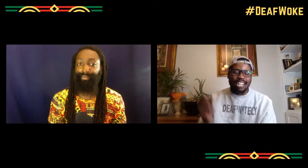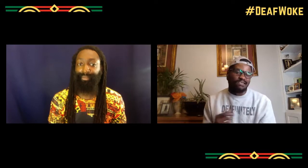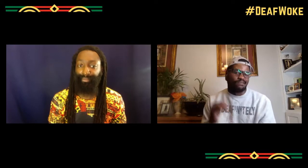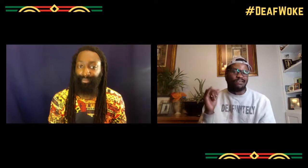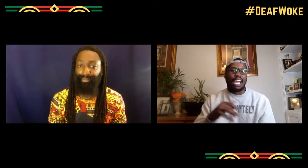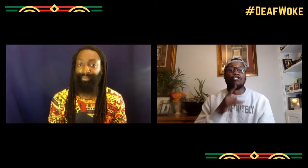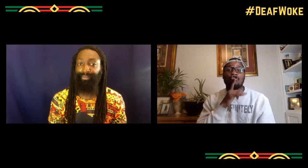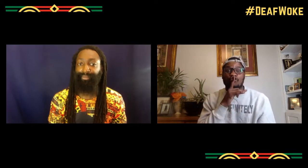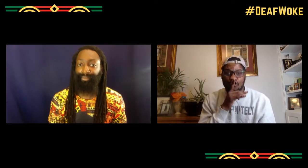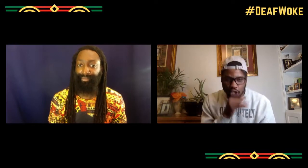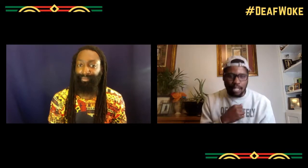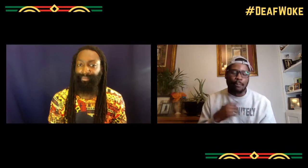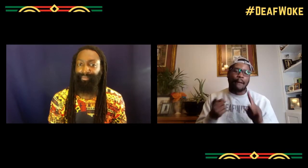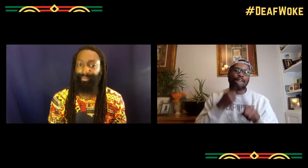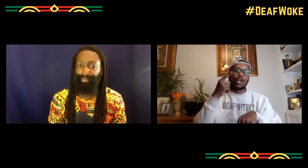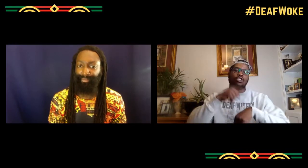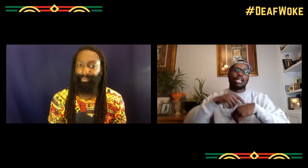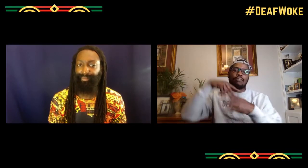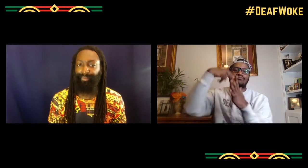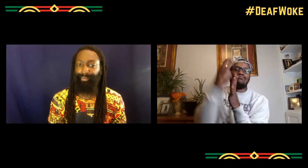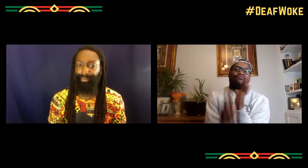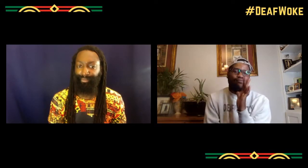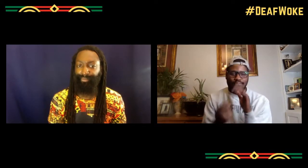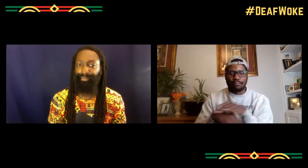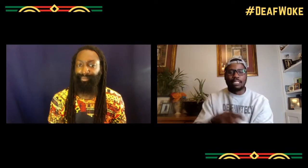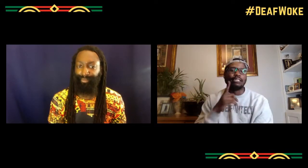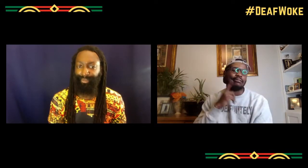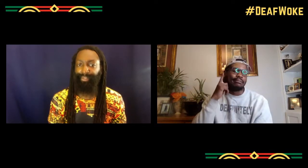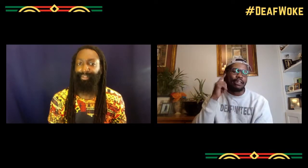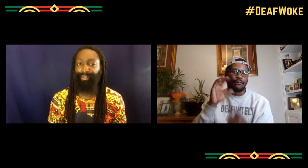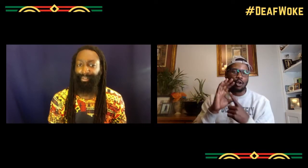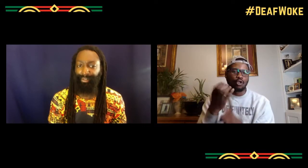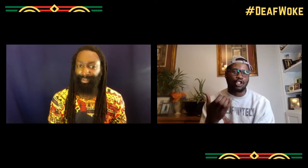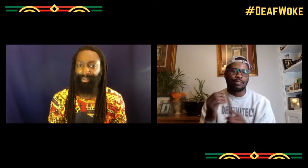So I said, you know, I elected to go. And that's really where I got immersed